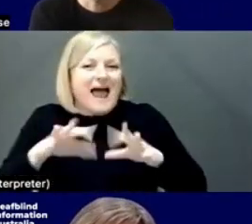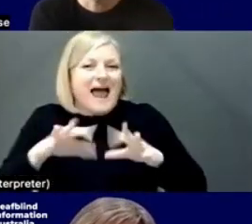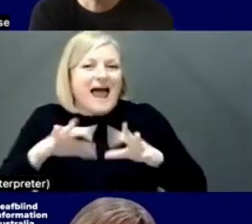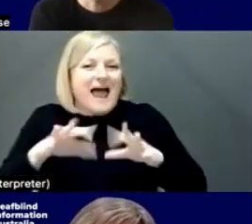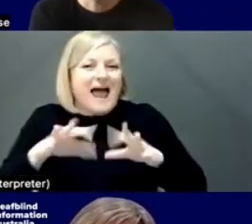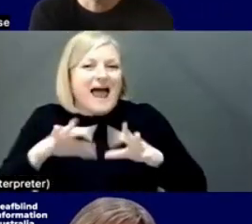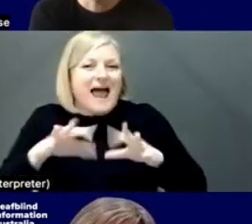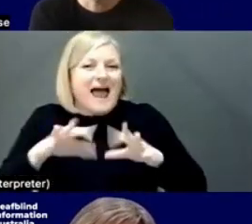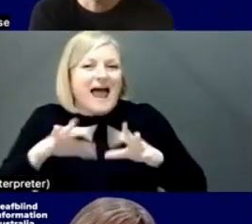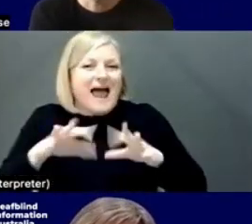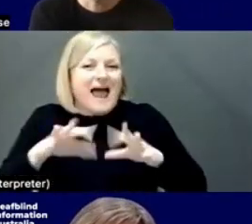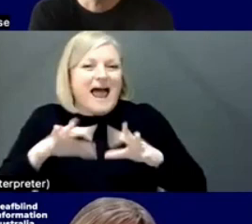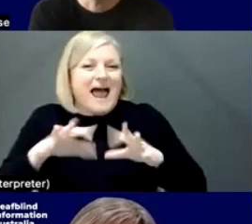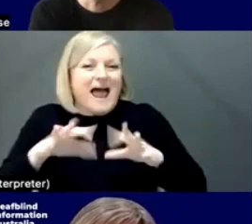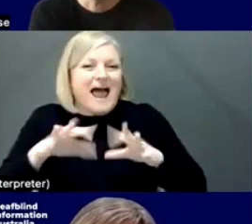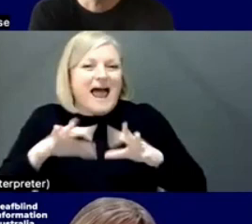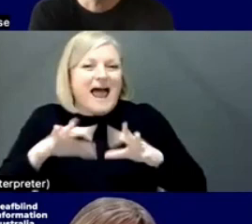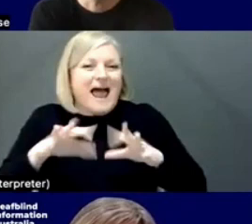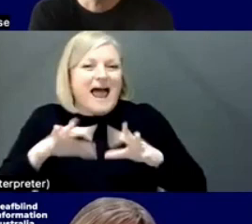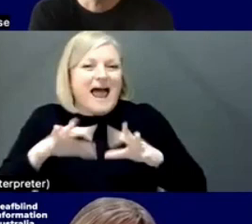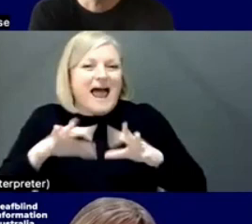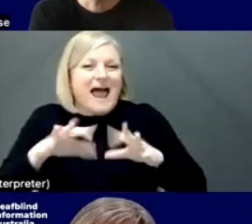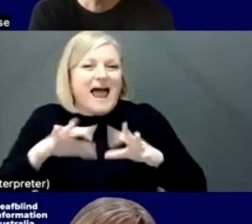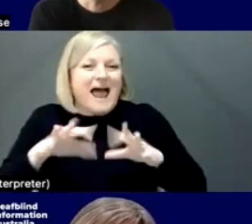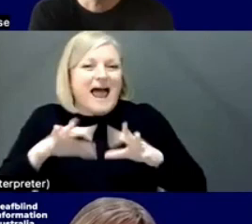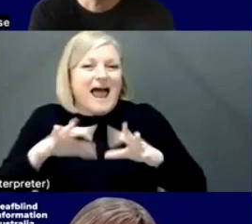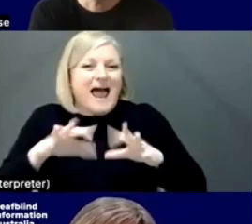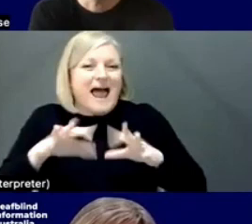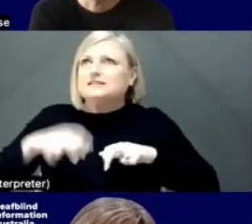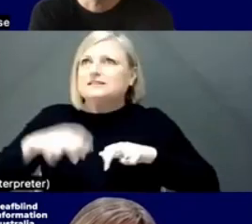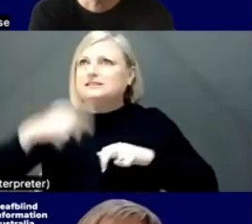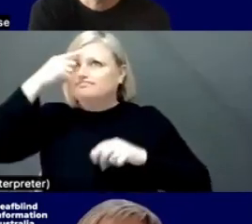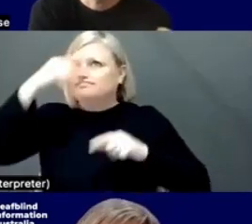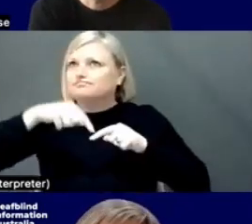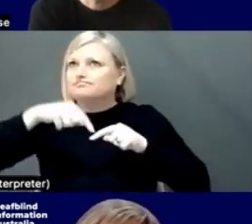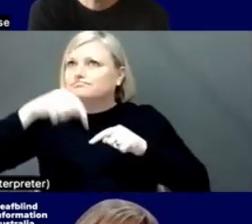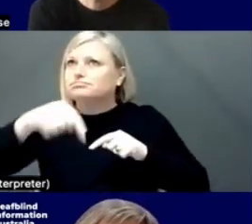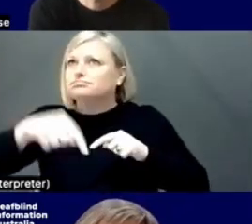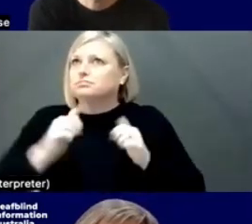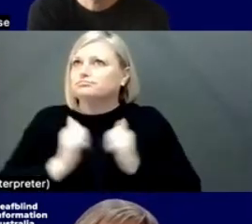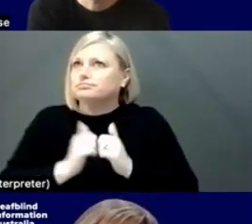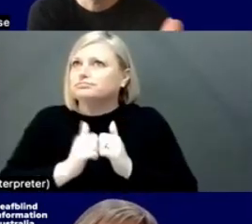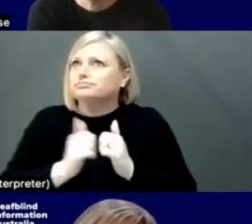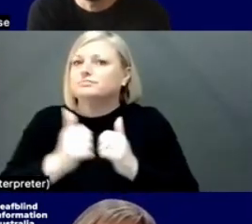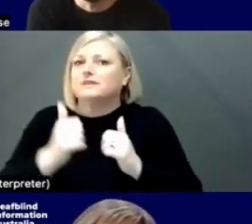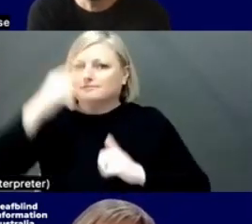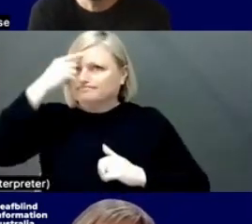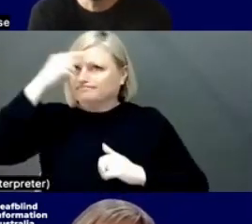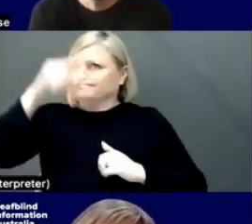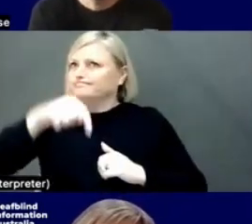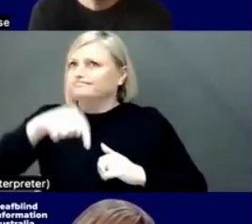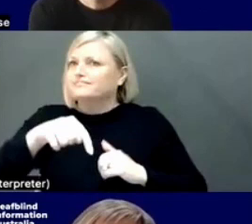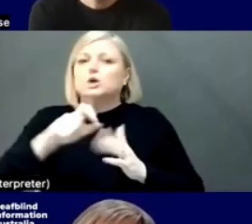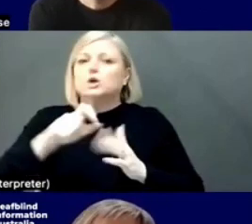In a way if we think about people in schools or services, people very often want something to do, and